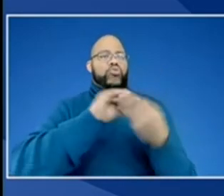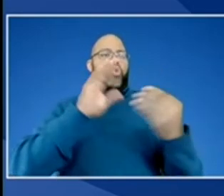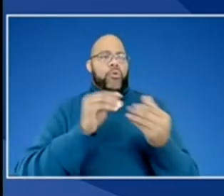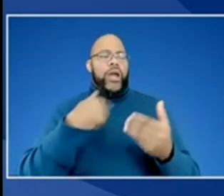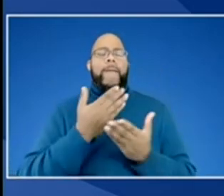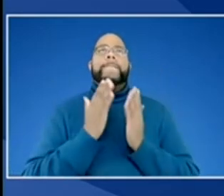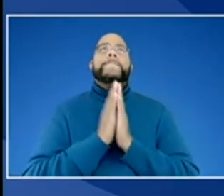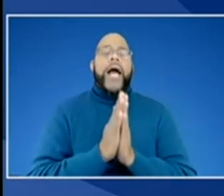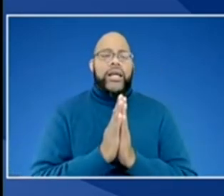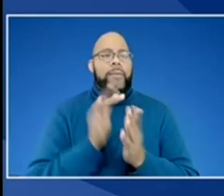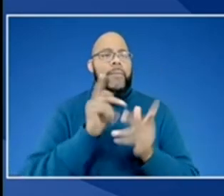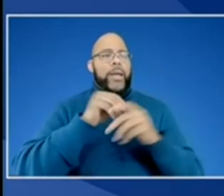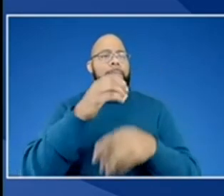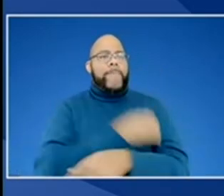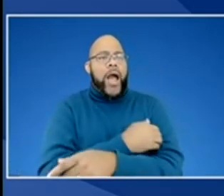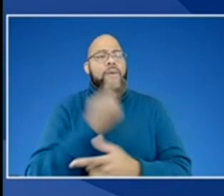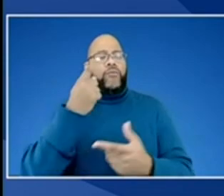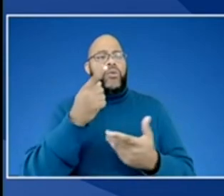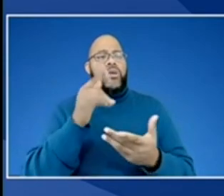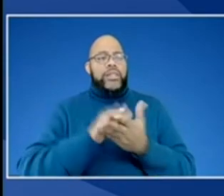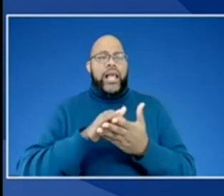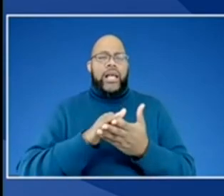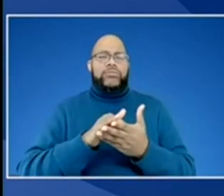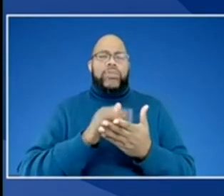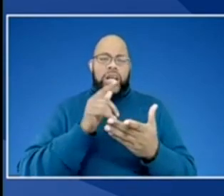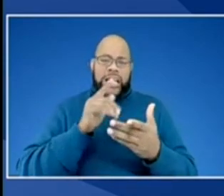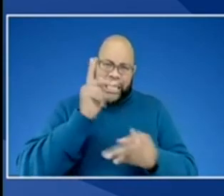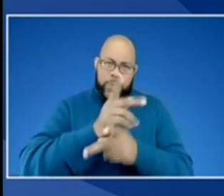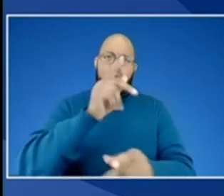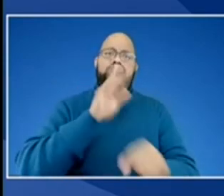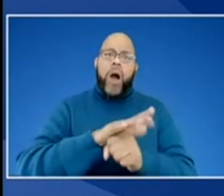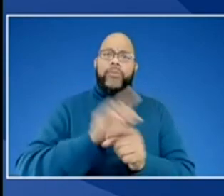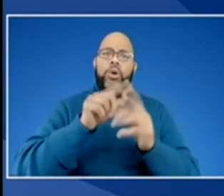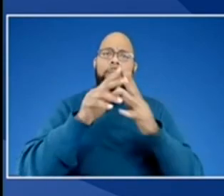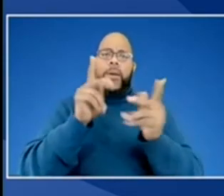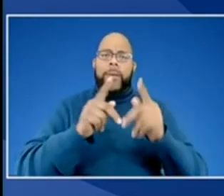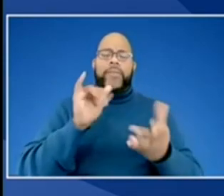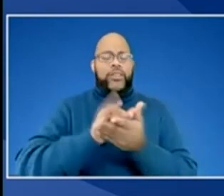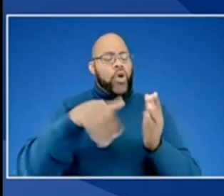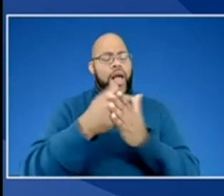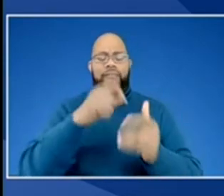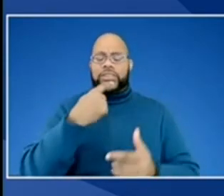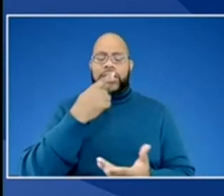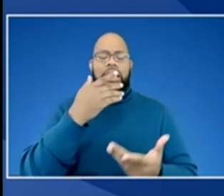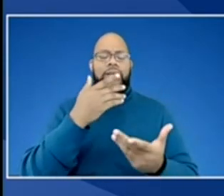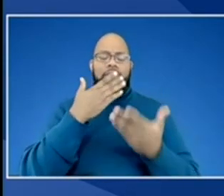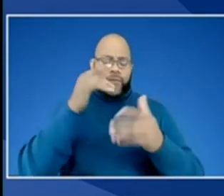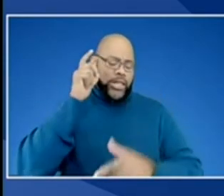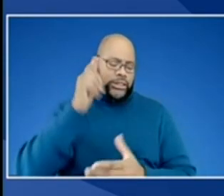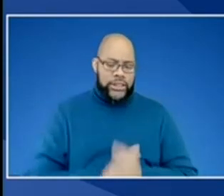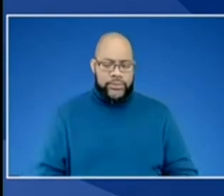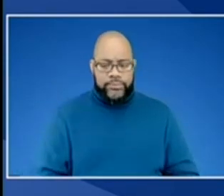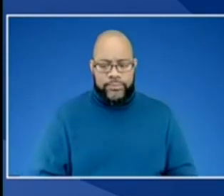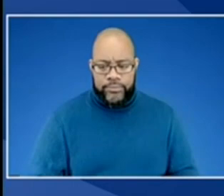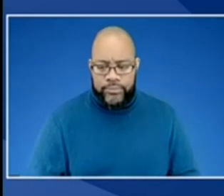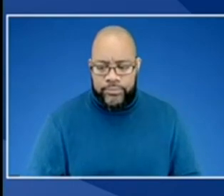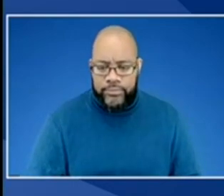in power to fulfill their promise to the American people. That's all I have to say. Thank you for listening. Thank you, Elizabeth.